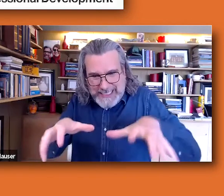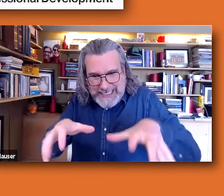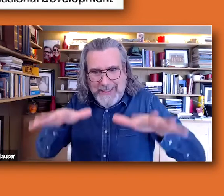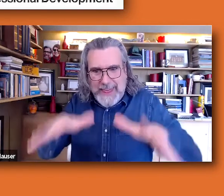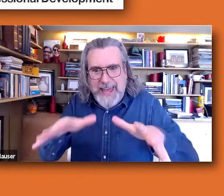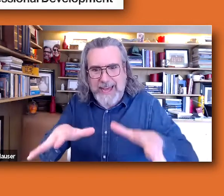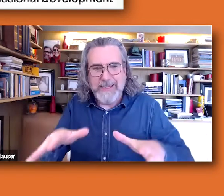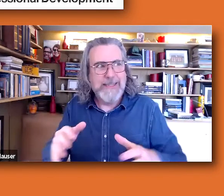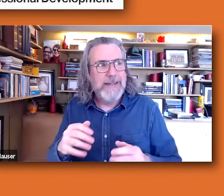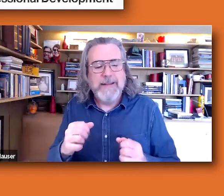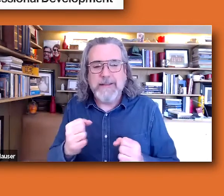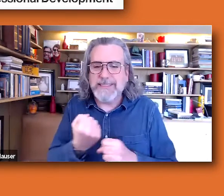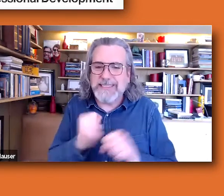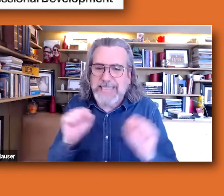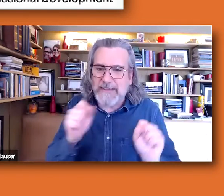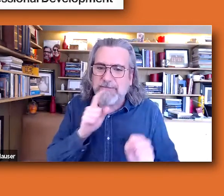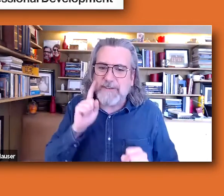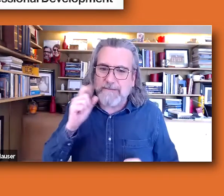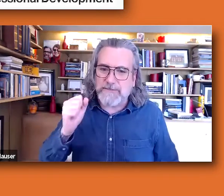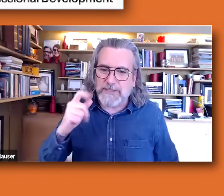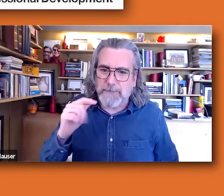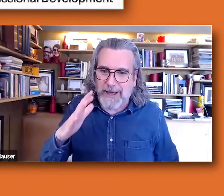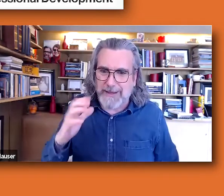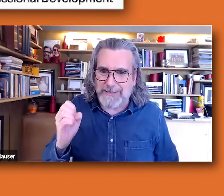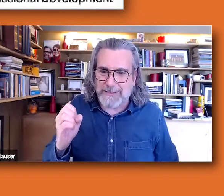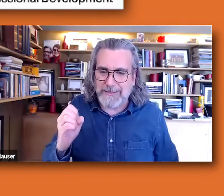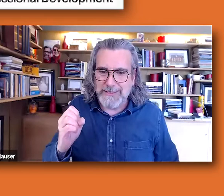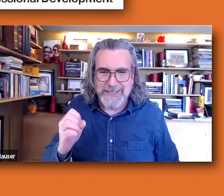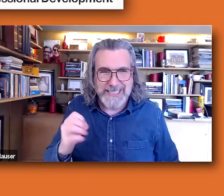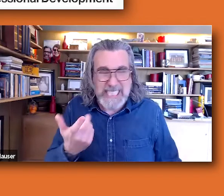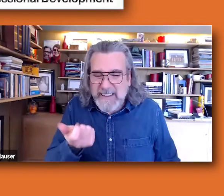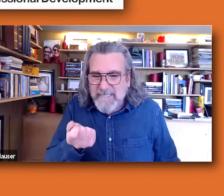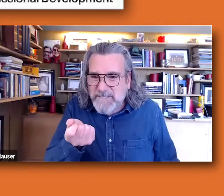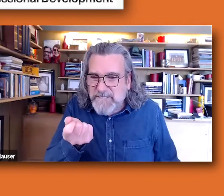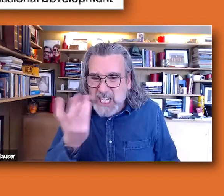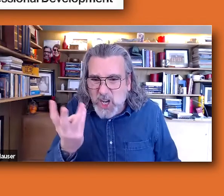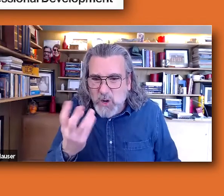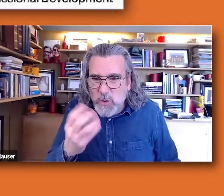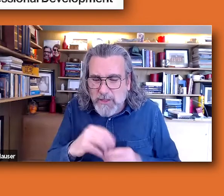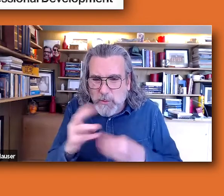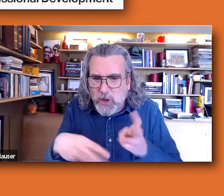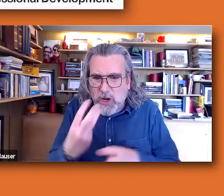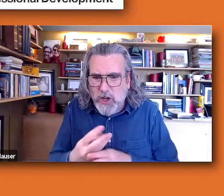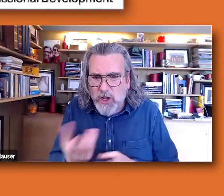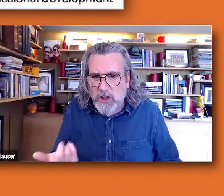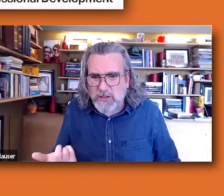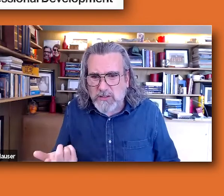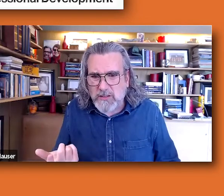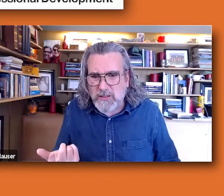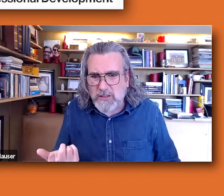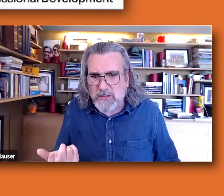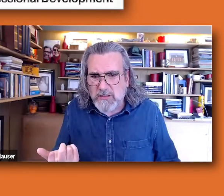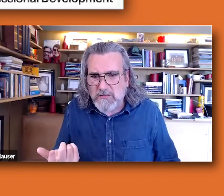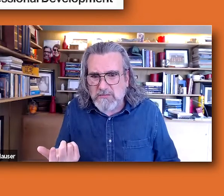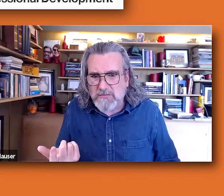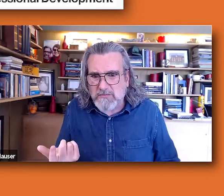that we had, that we began with in keeping this a Deaf space. There are very few of those in the world.